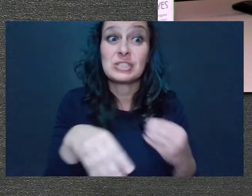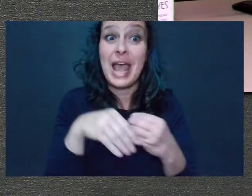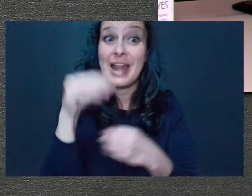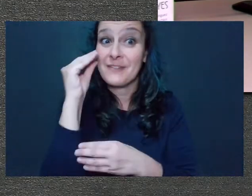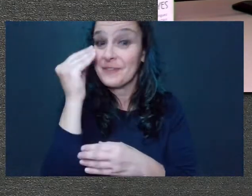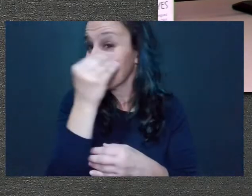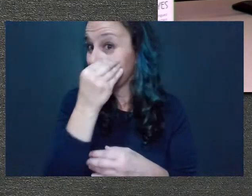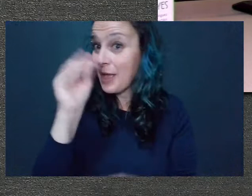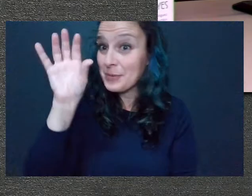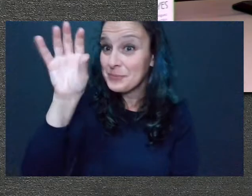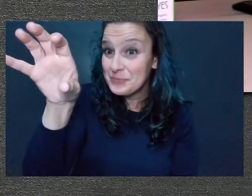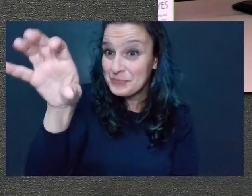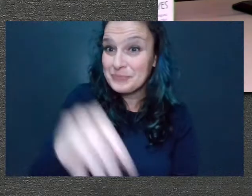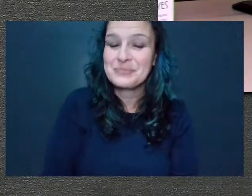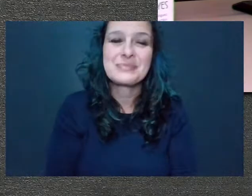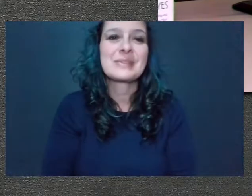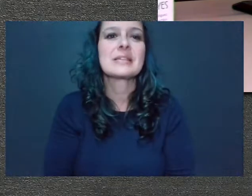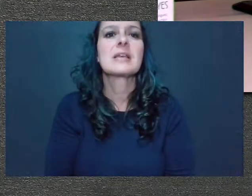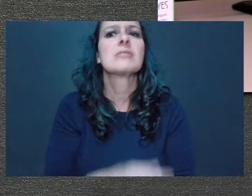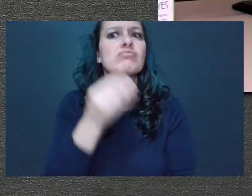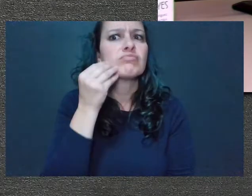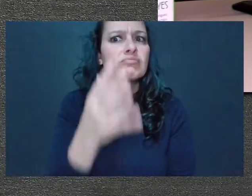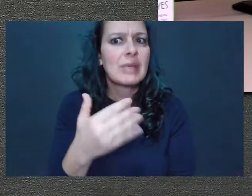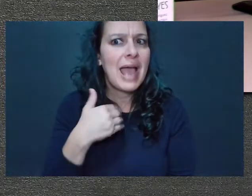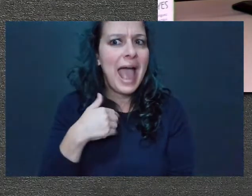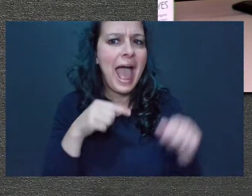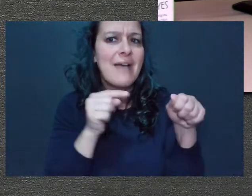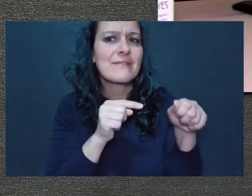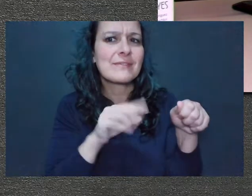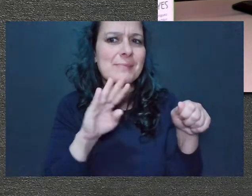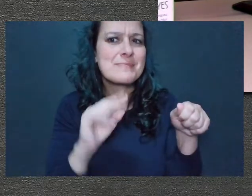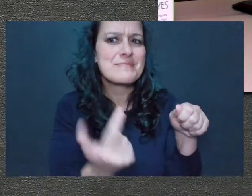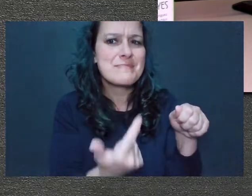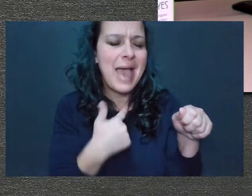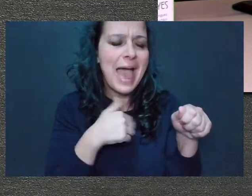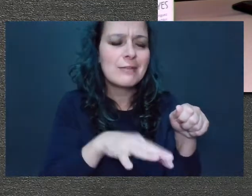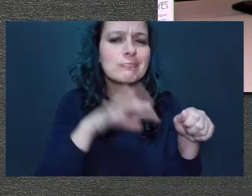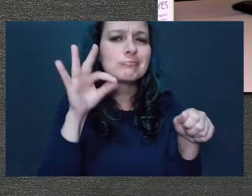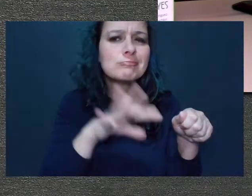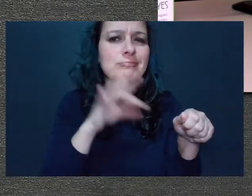that she liked to paint often, over and over. Lots of different things, but kind of similar.